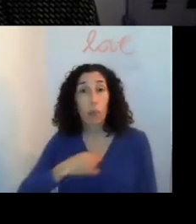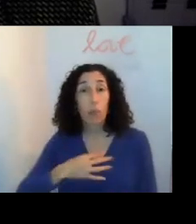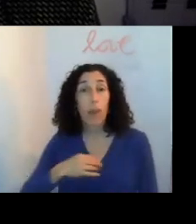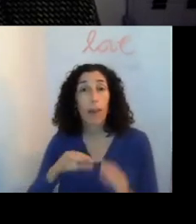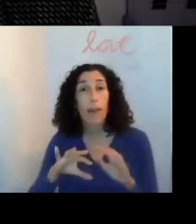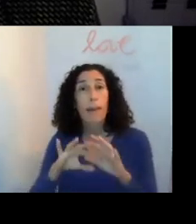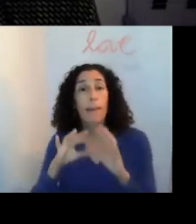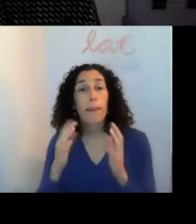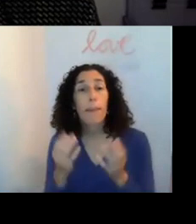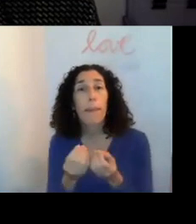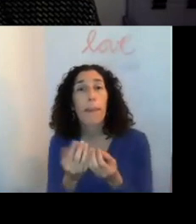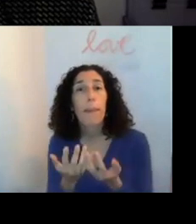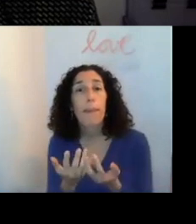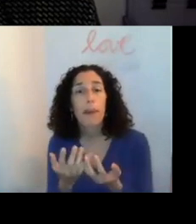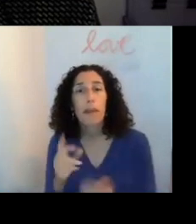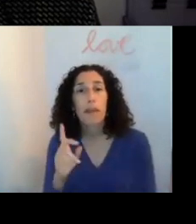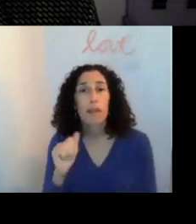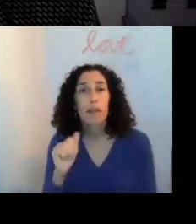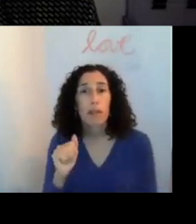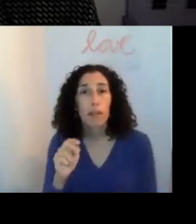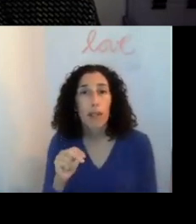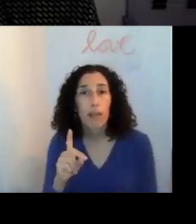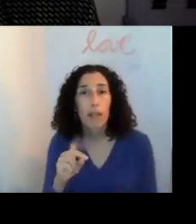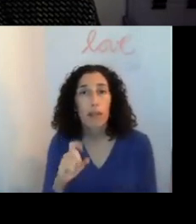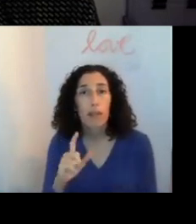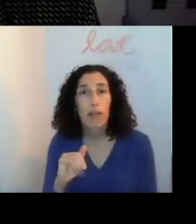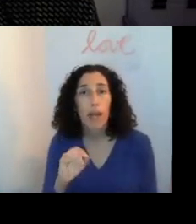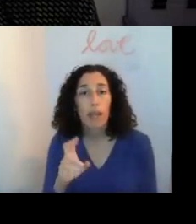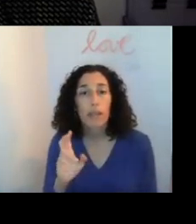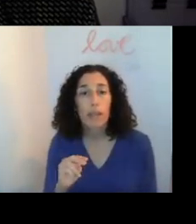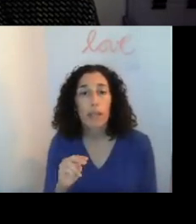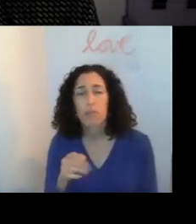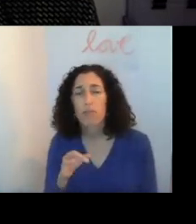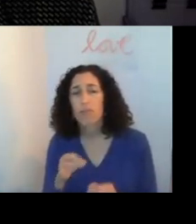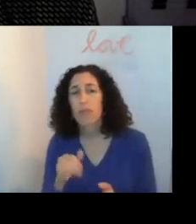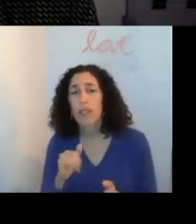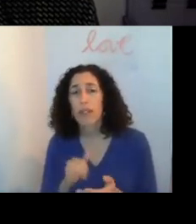lines radiate out from its center, terminating in soft feathery fibers.